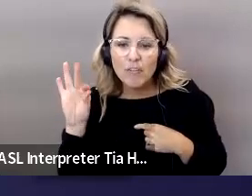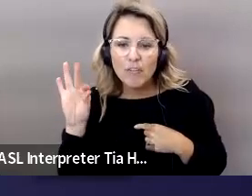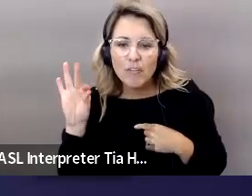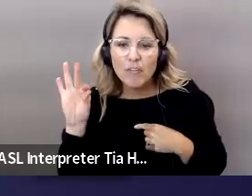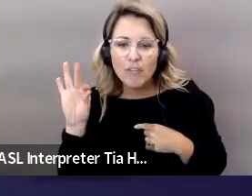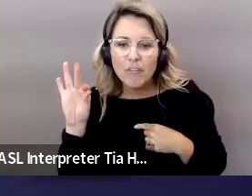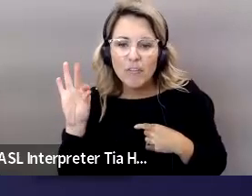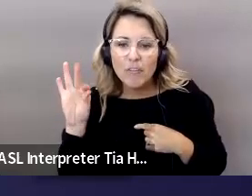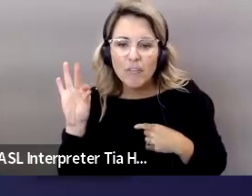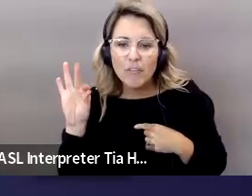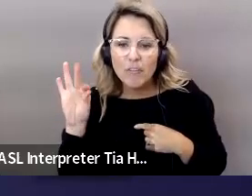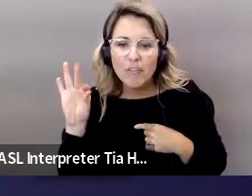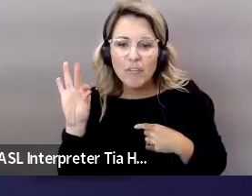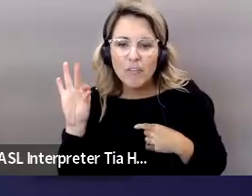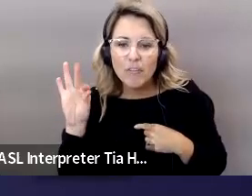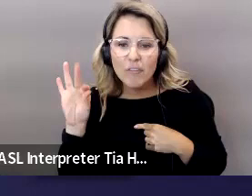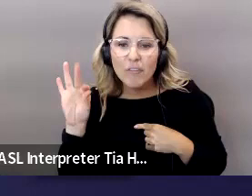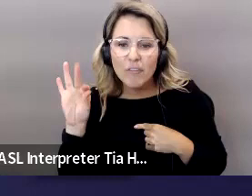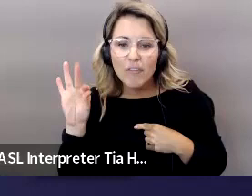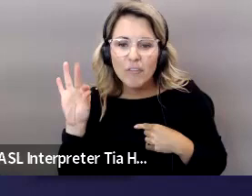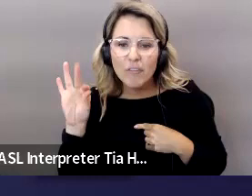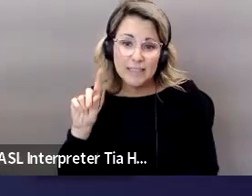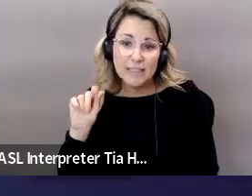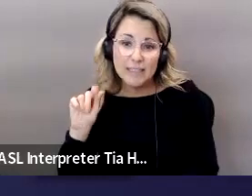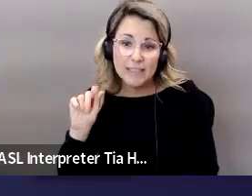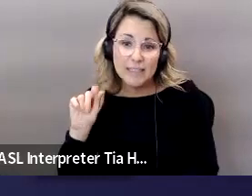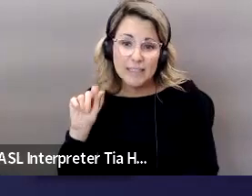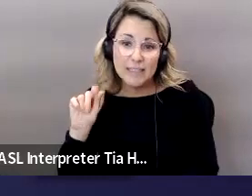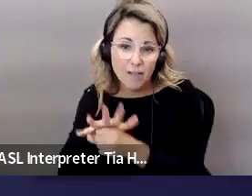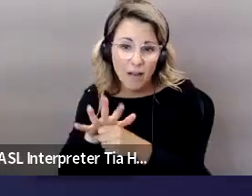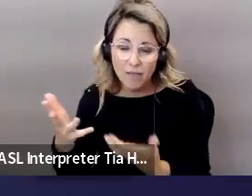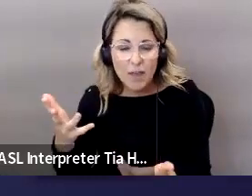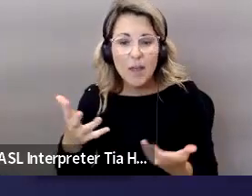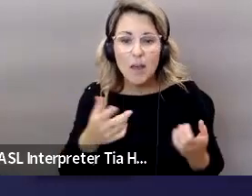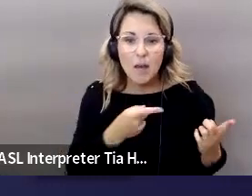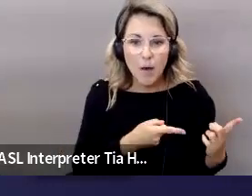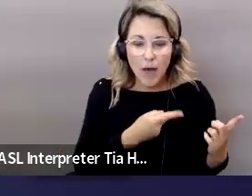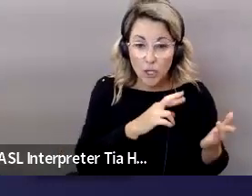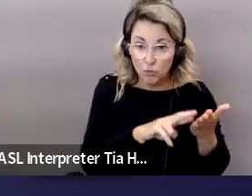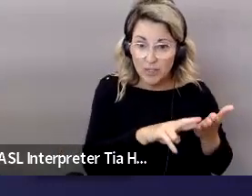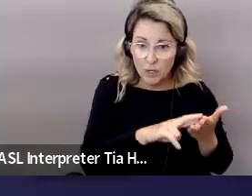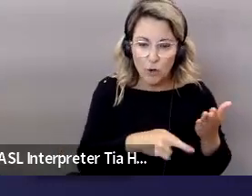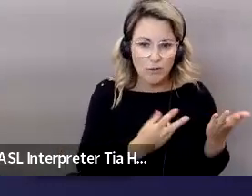disabilities. However, our review of the existing literature indicates no studies that have tested